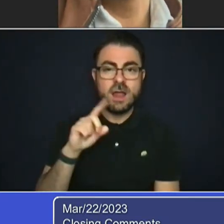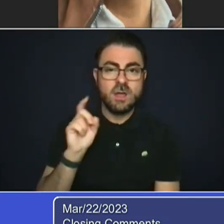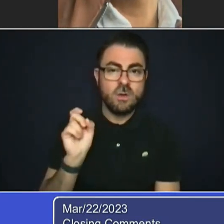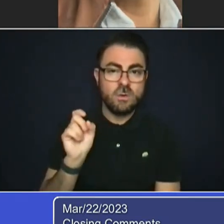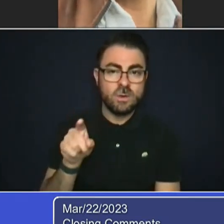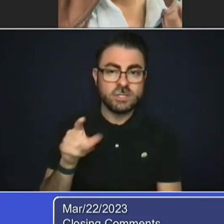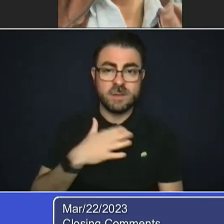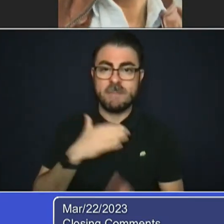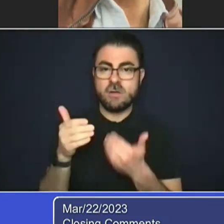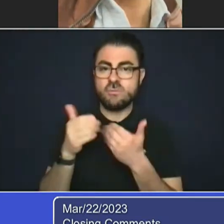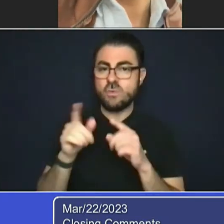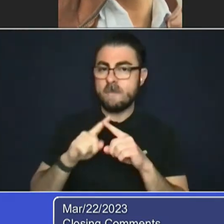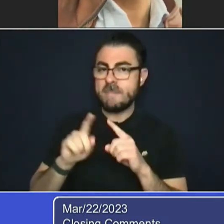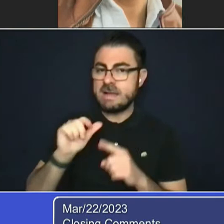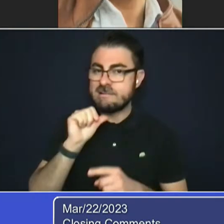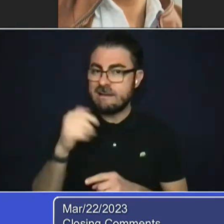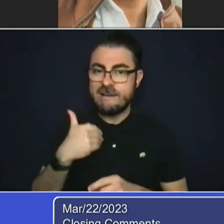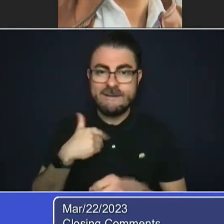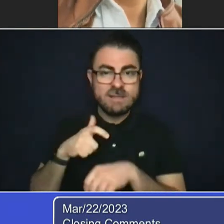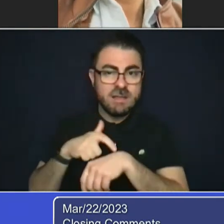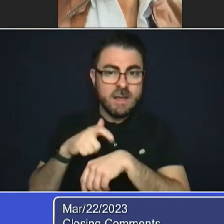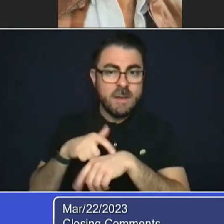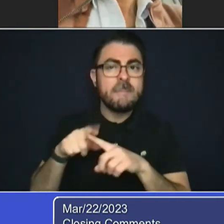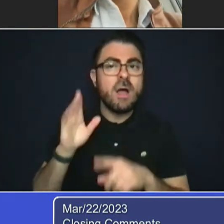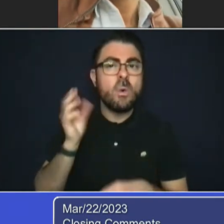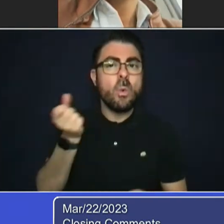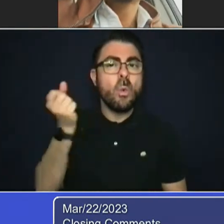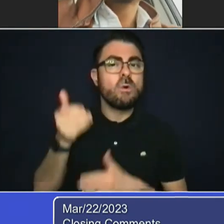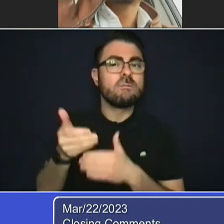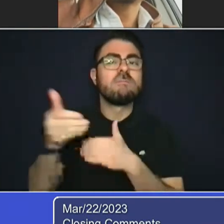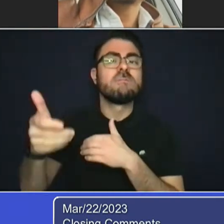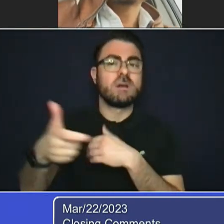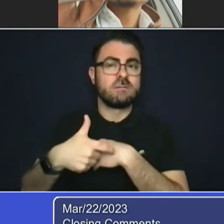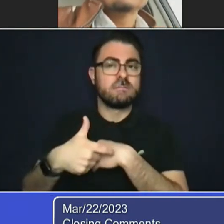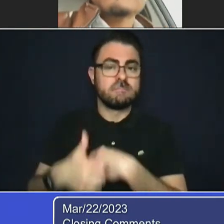I HAD A QUESTION IN MY ROOM, BUT IT LOOKS LIKE WE DIDN'T HAVE